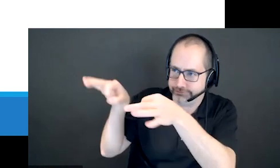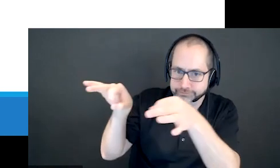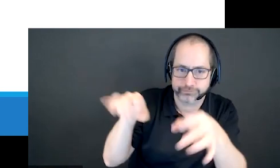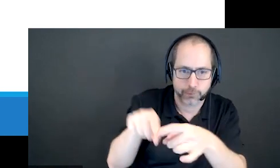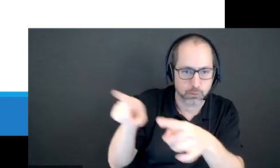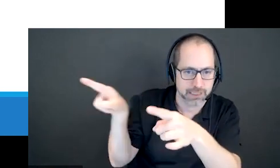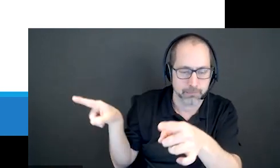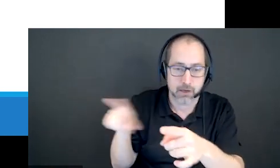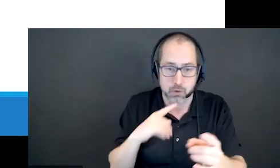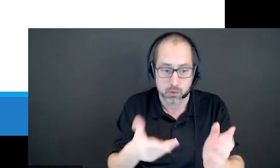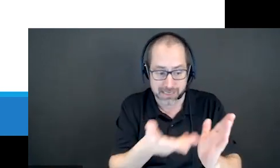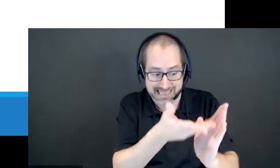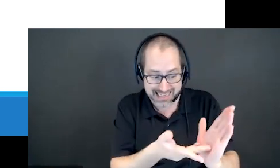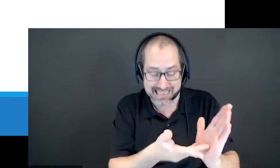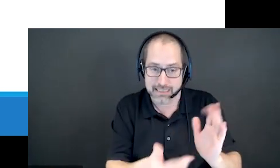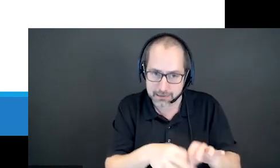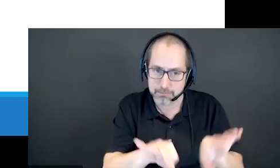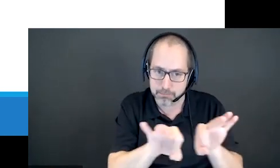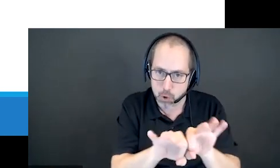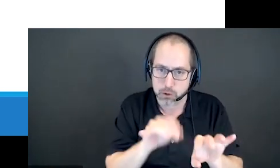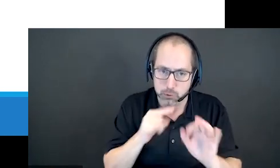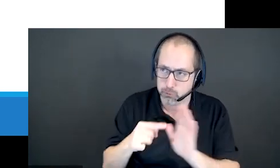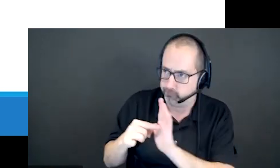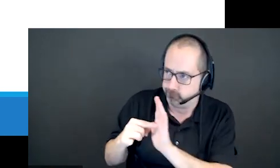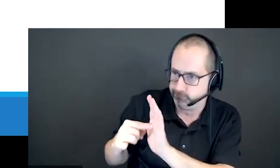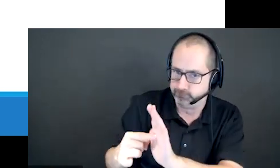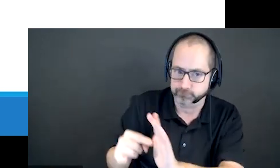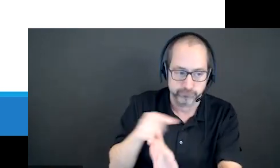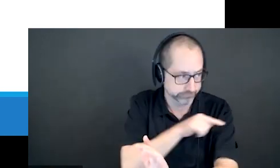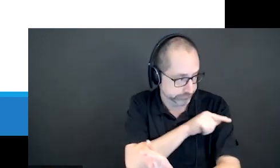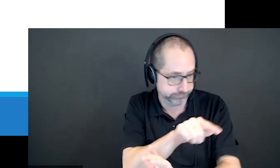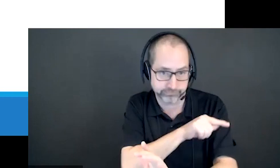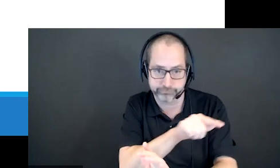this document provided a voice for people living with long COVID and we engage with members of the